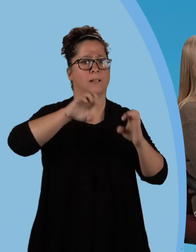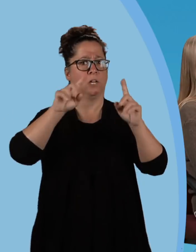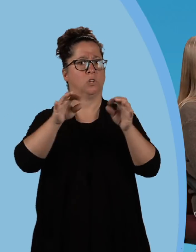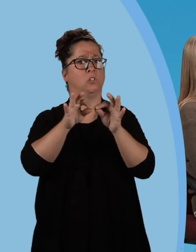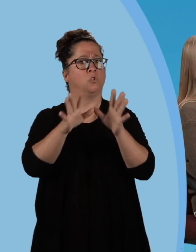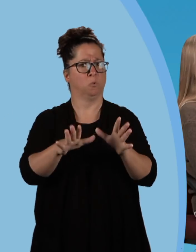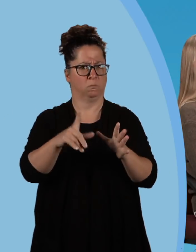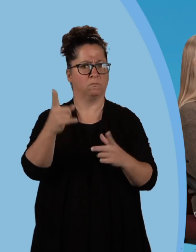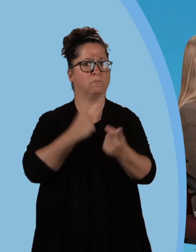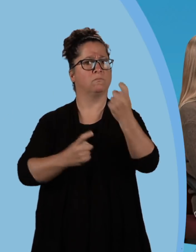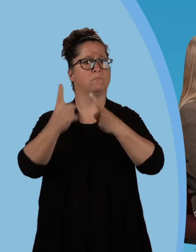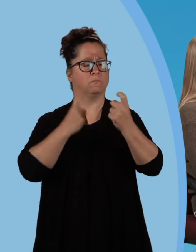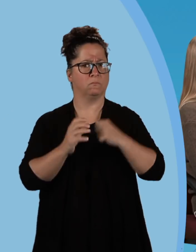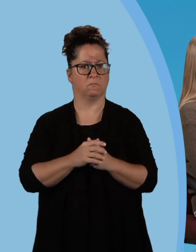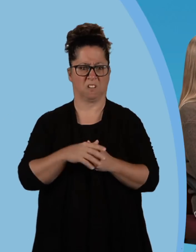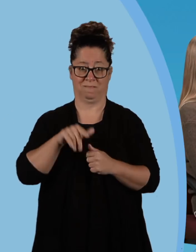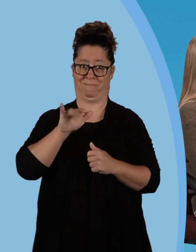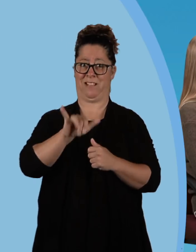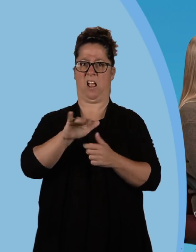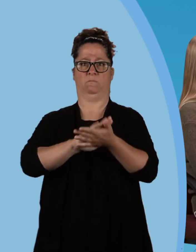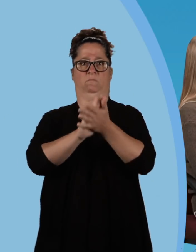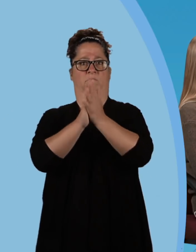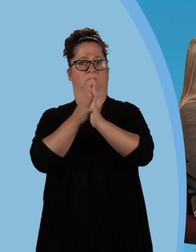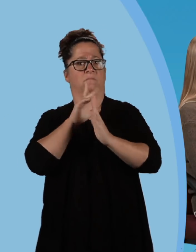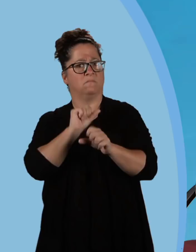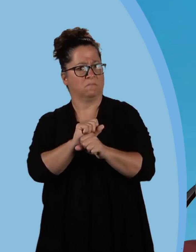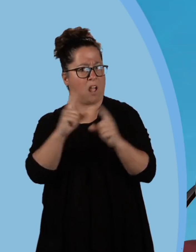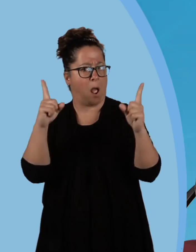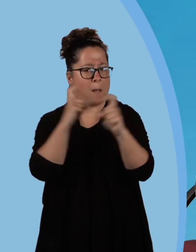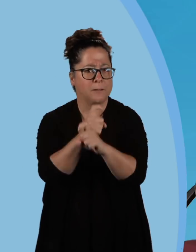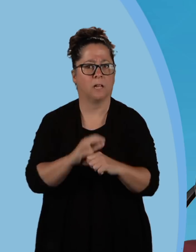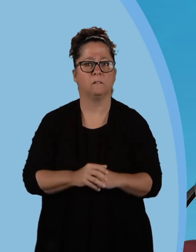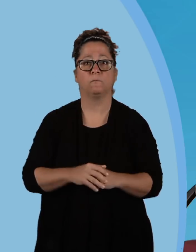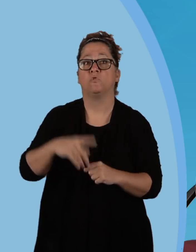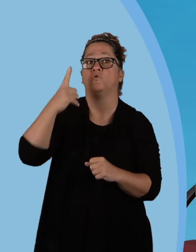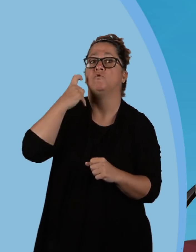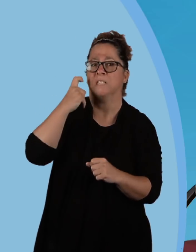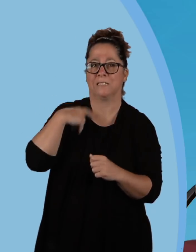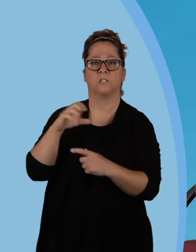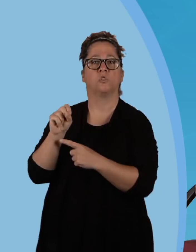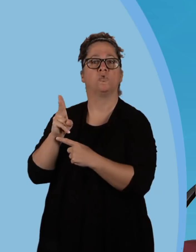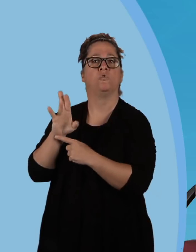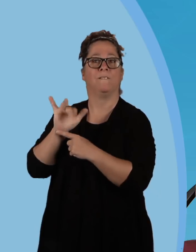that lots of educational interpreters are asking me about. It's becoming very complex.